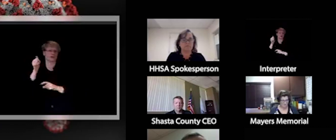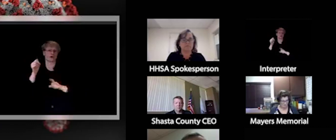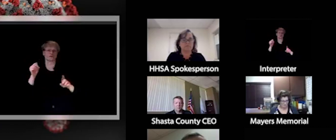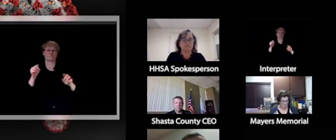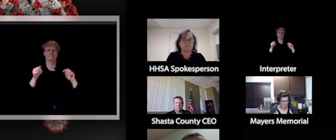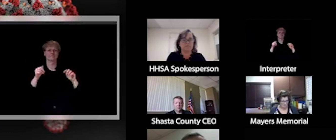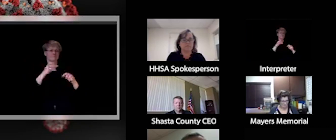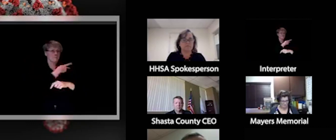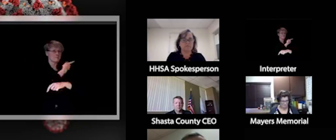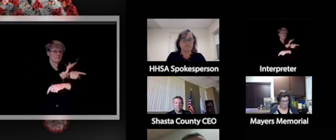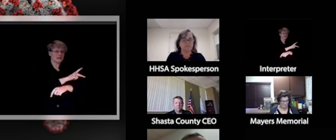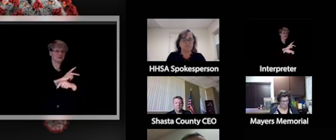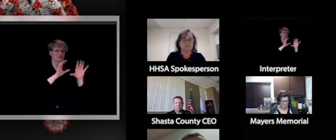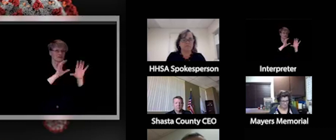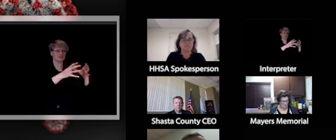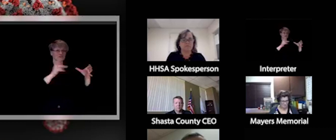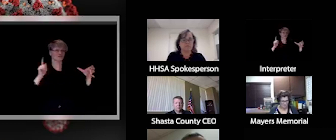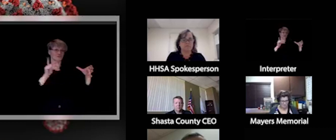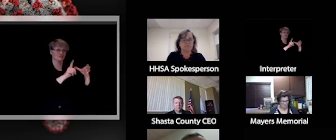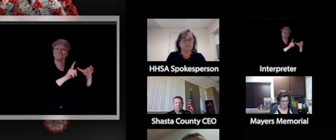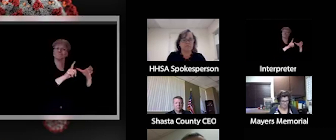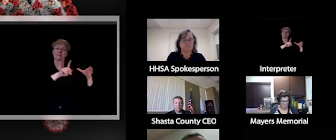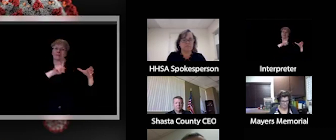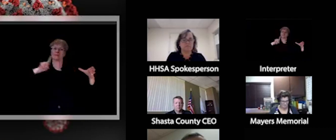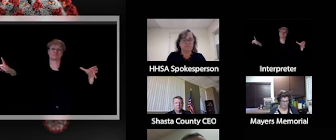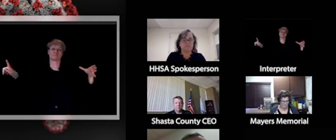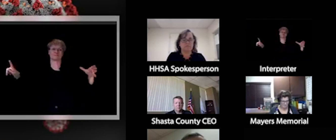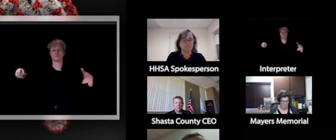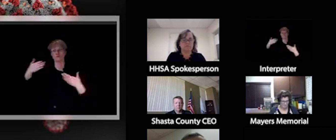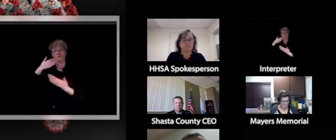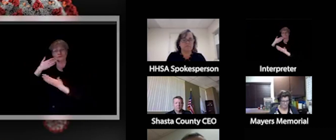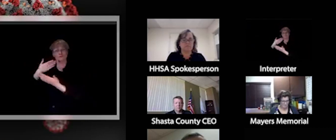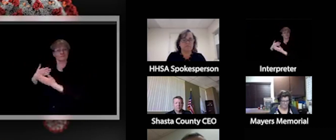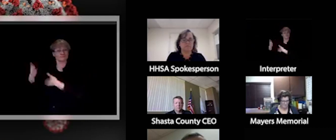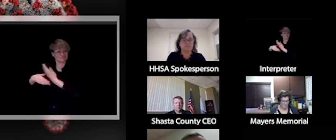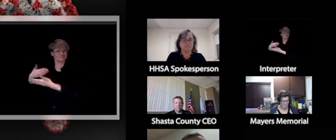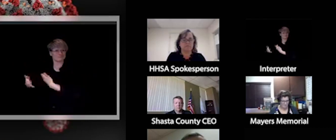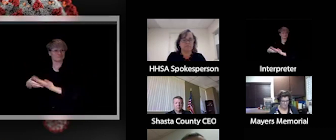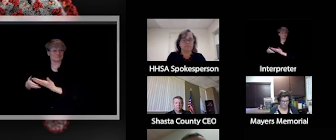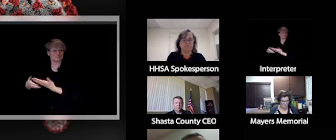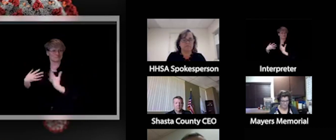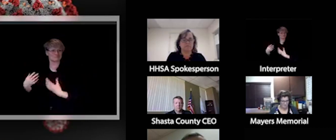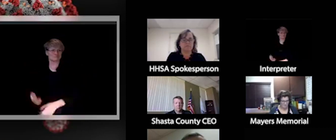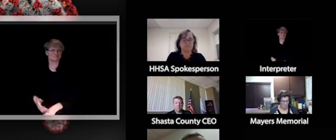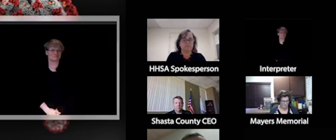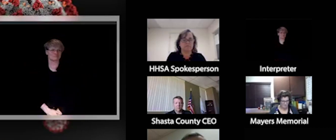that nature and they’re doing quite well. So, yes, but very minimal.